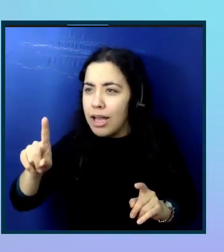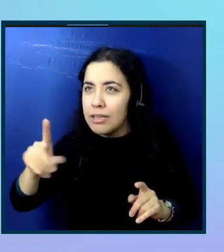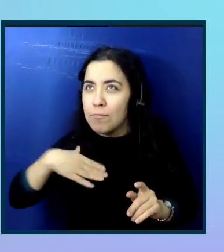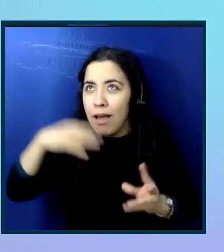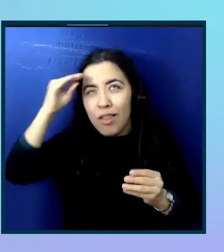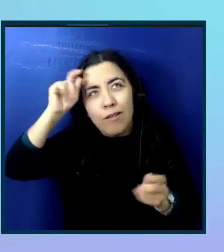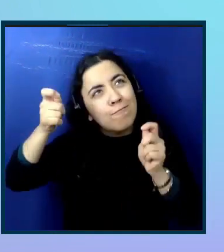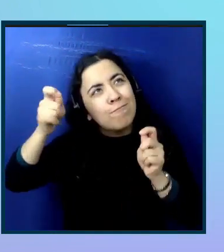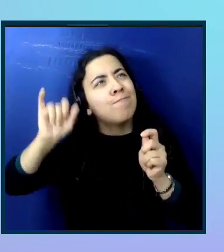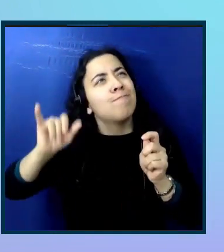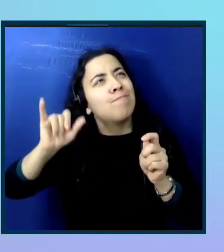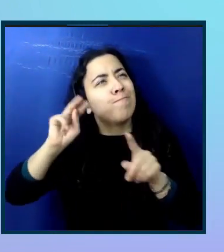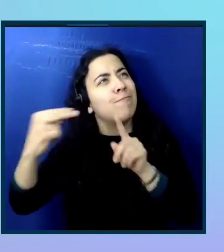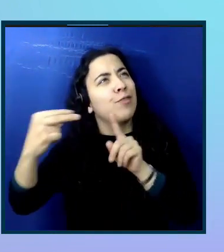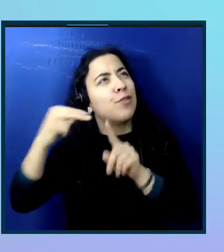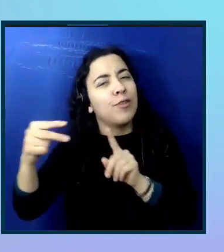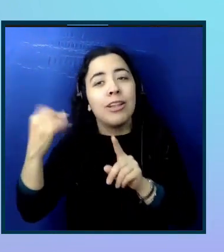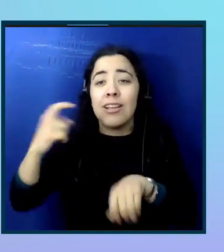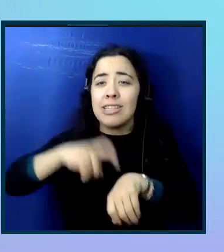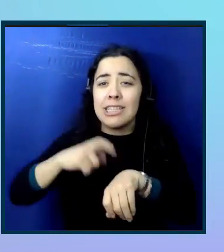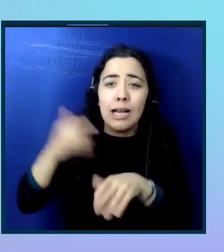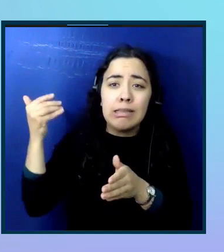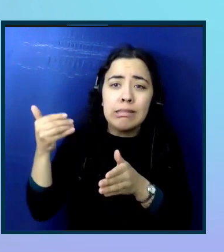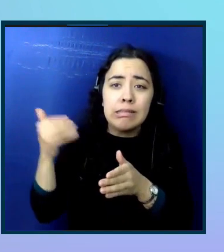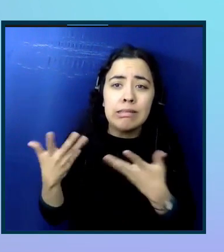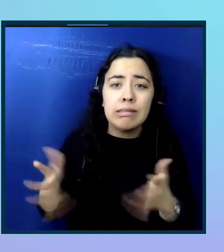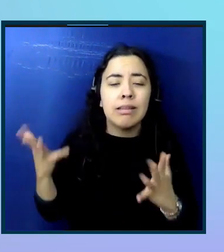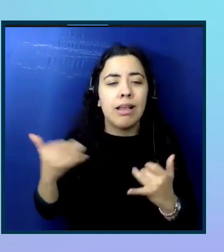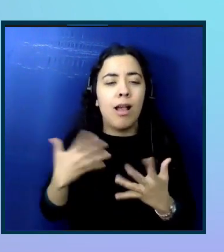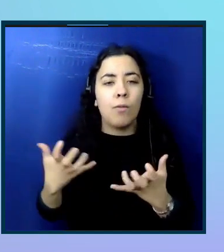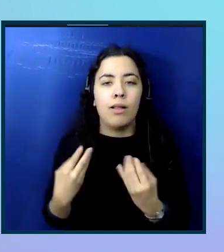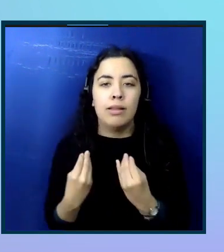Yeah. So John, we're starting to come up on time. What I wanted to do was to give you a moment here